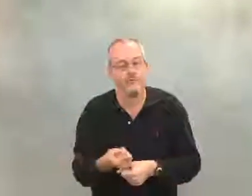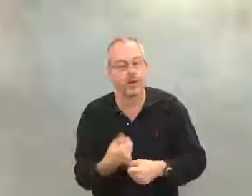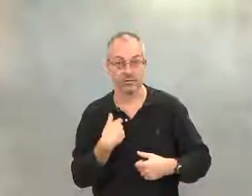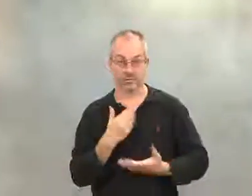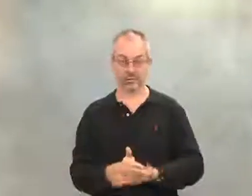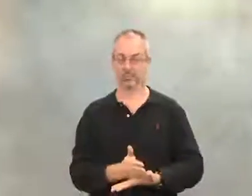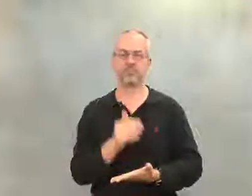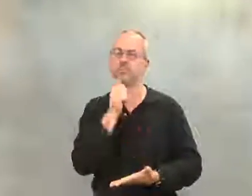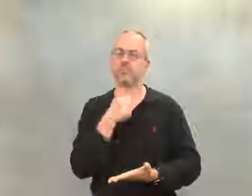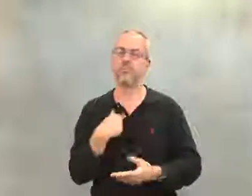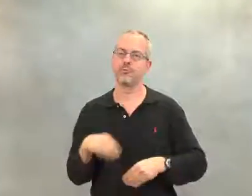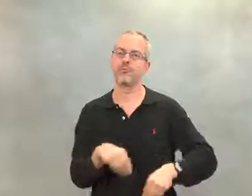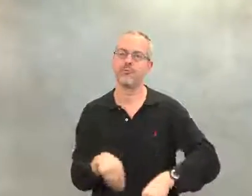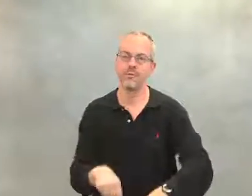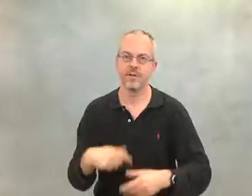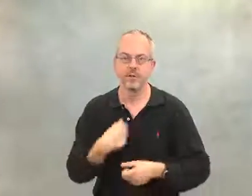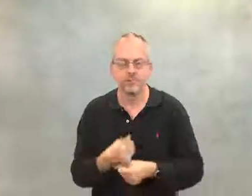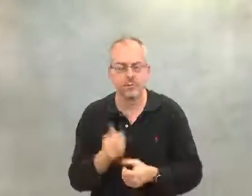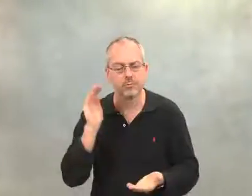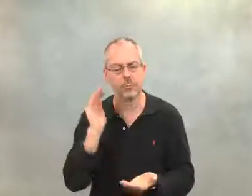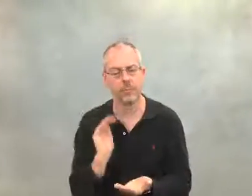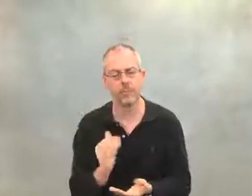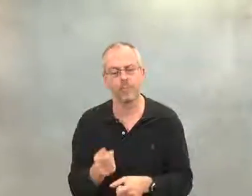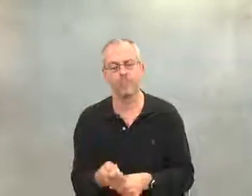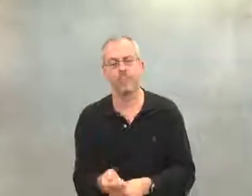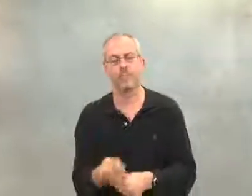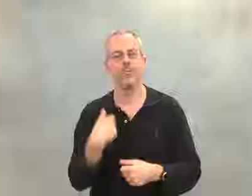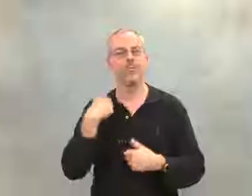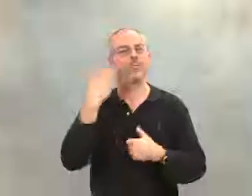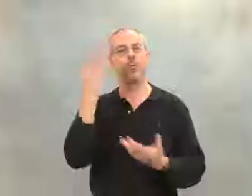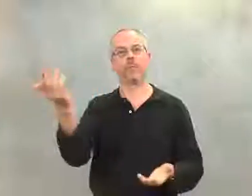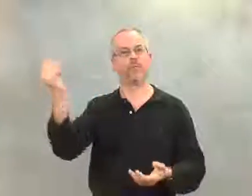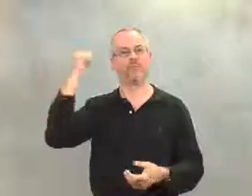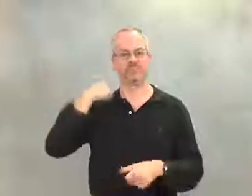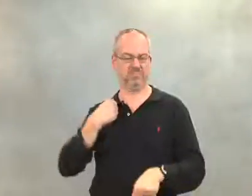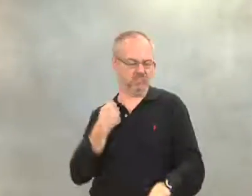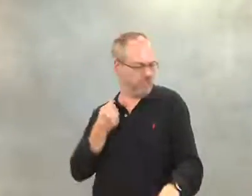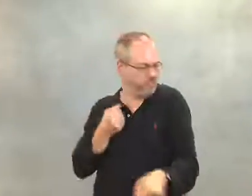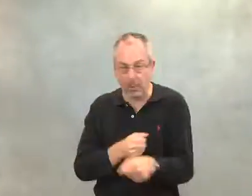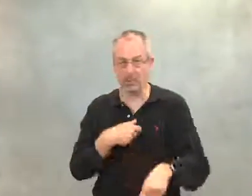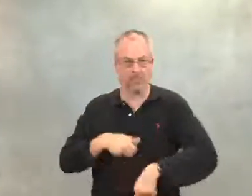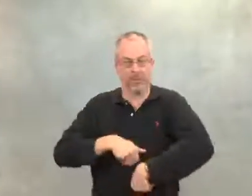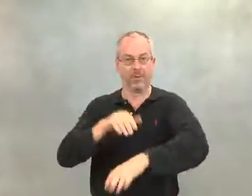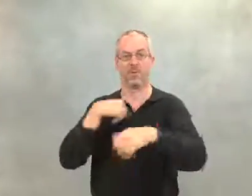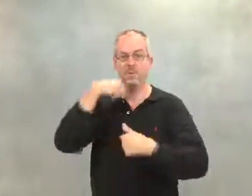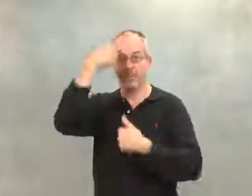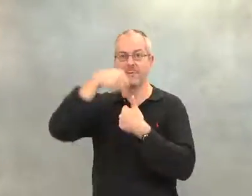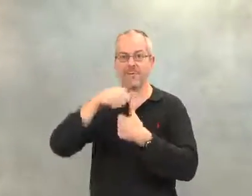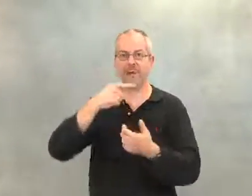I wasn't stopped, I was moving and had slowed down. I didn't know he was behind me, and he rammed me.